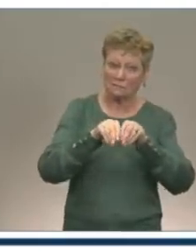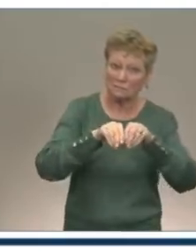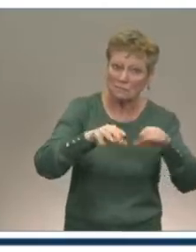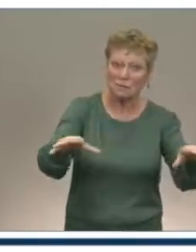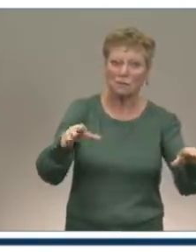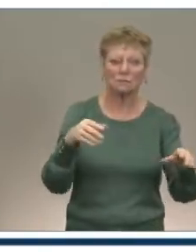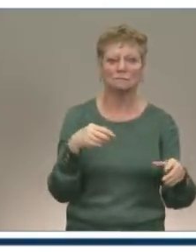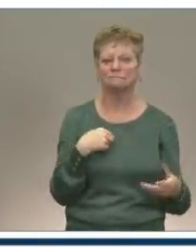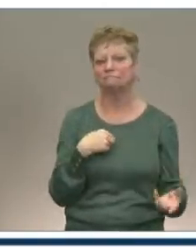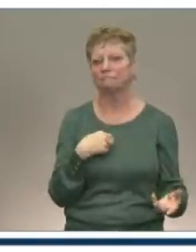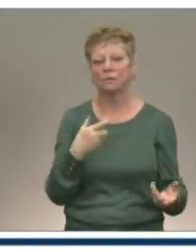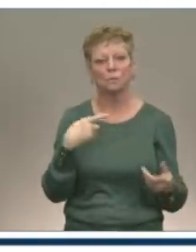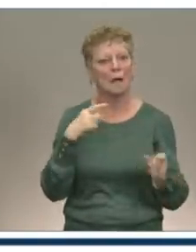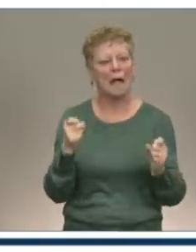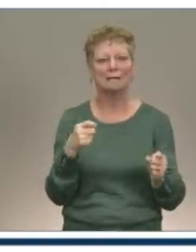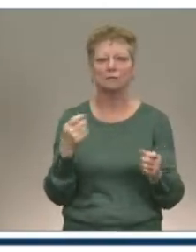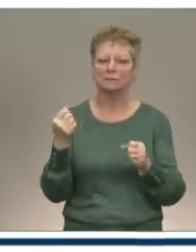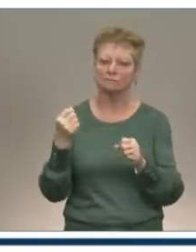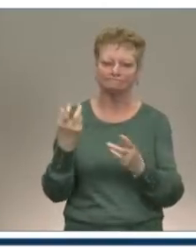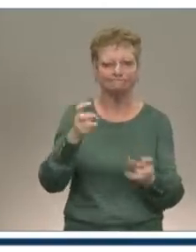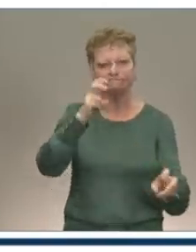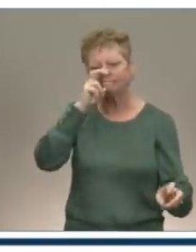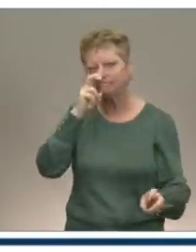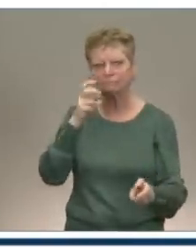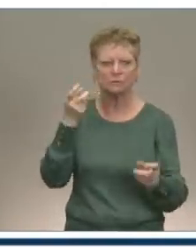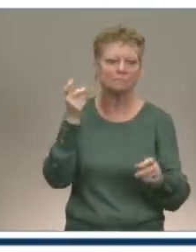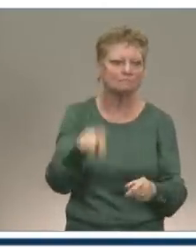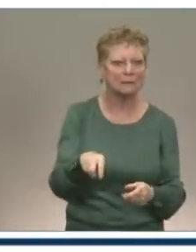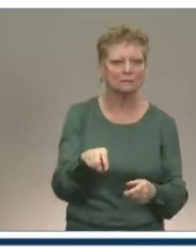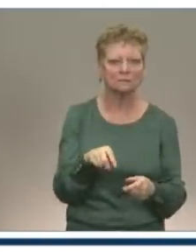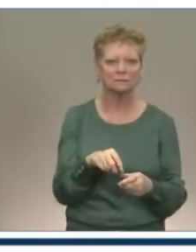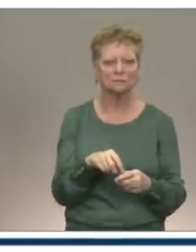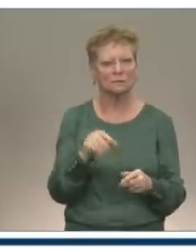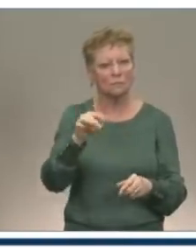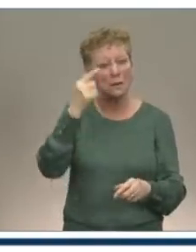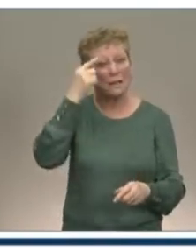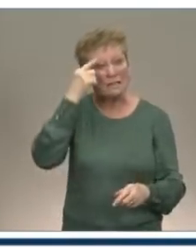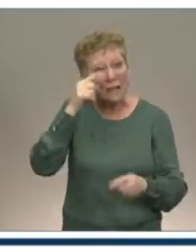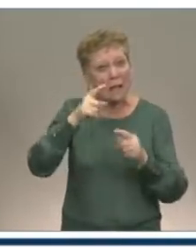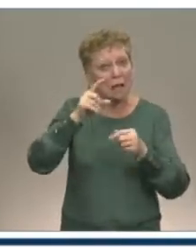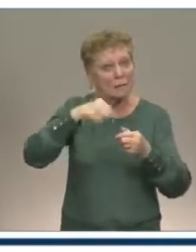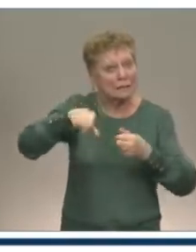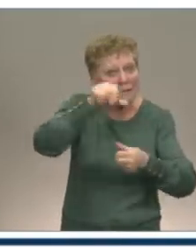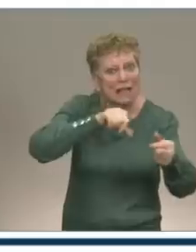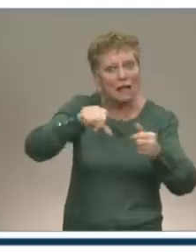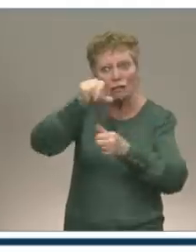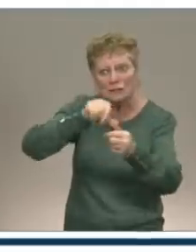wish we didn't but we do and if we all think about each other then the choice to become vaccinated